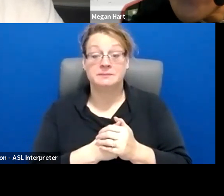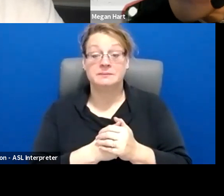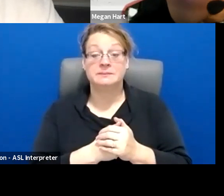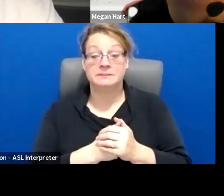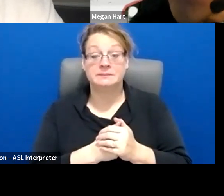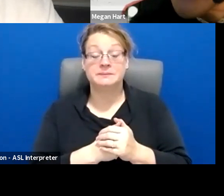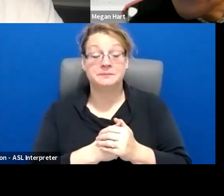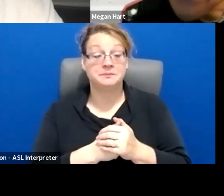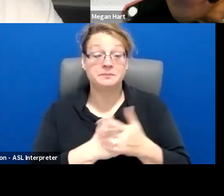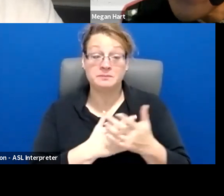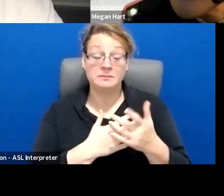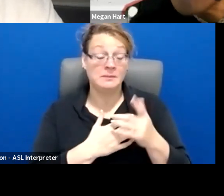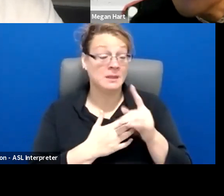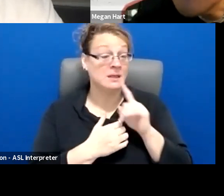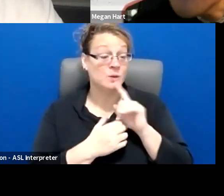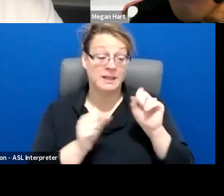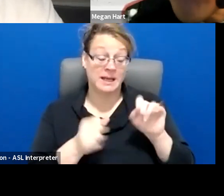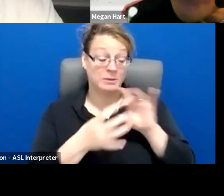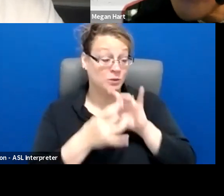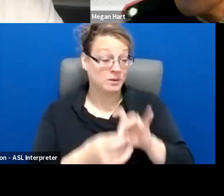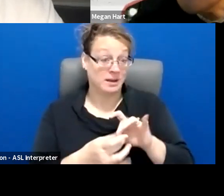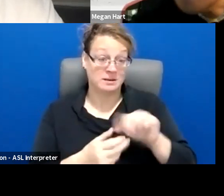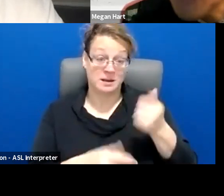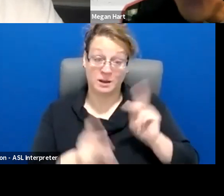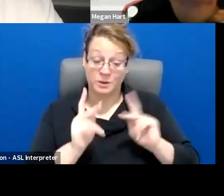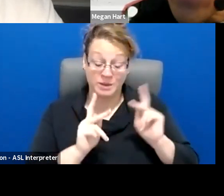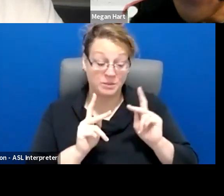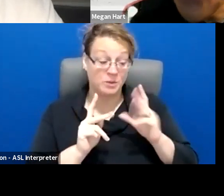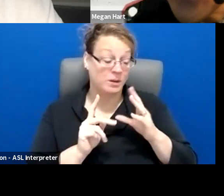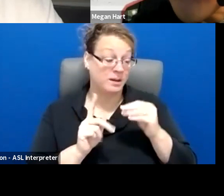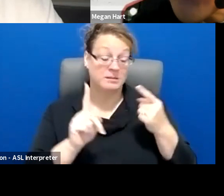and others working in the fields of disability, who have disabilities themselves